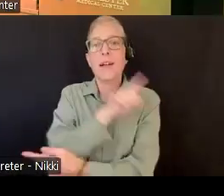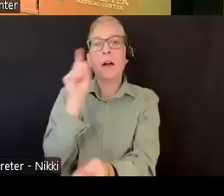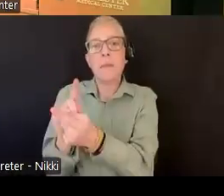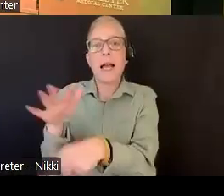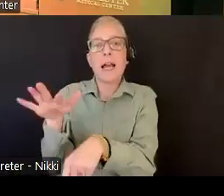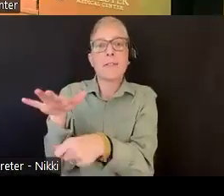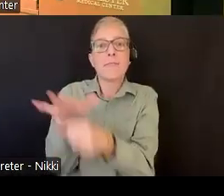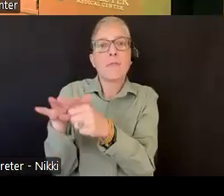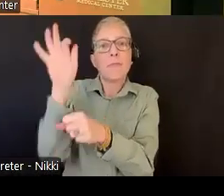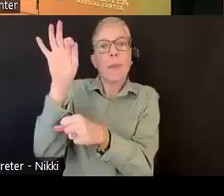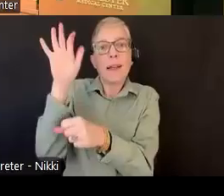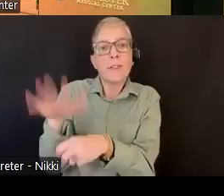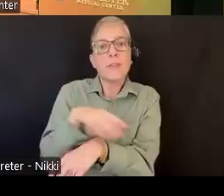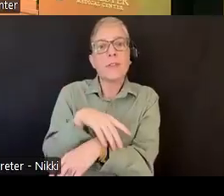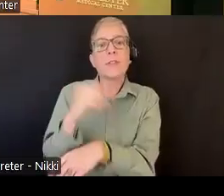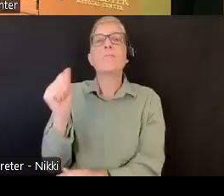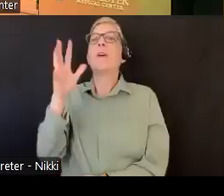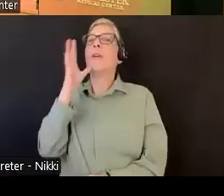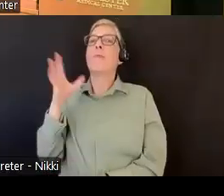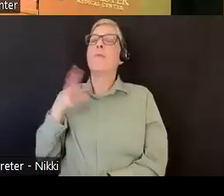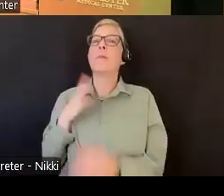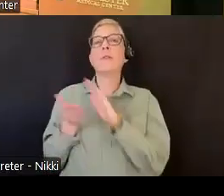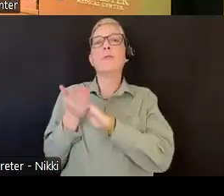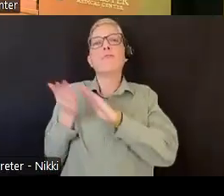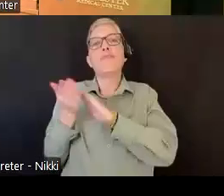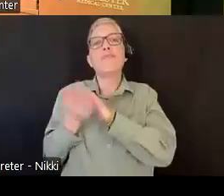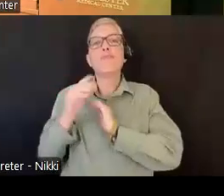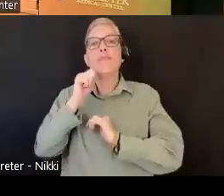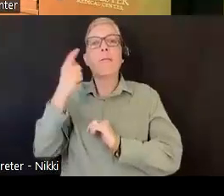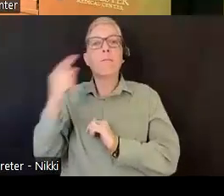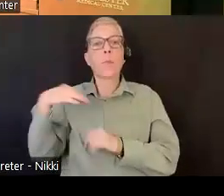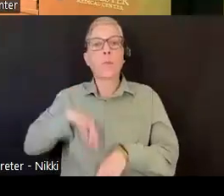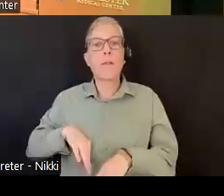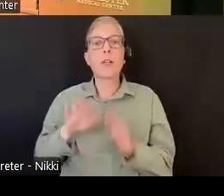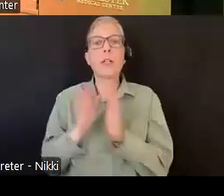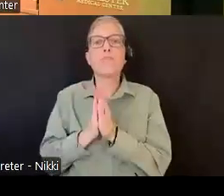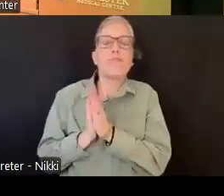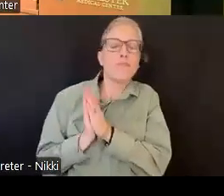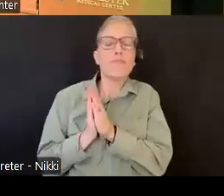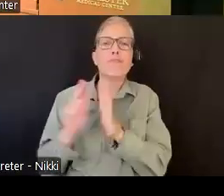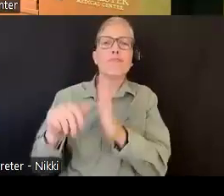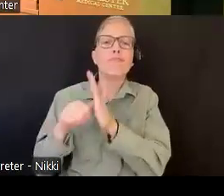blown away by this town. It's this quintessential small southern town. Um kind of the Annabellum